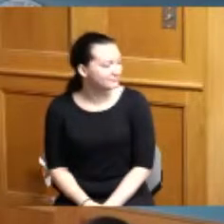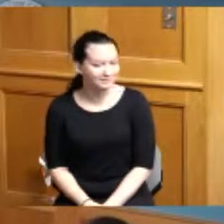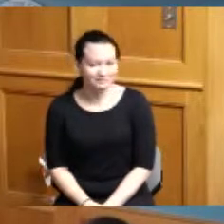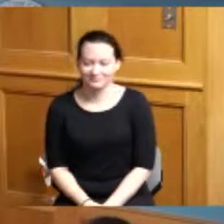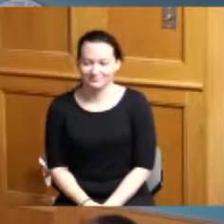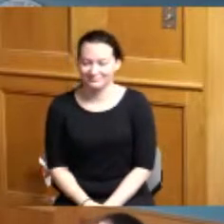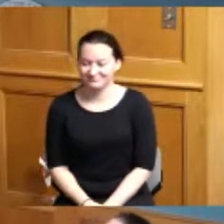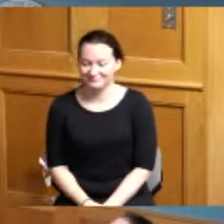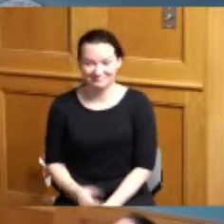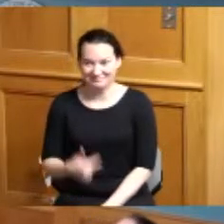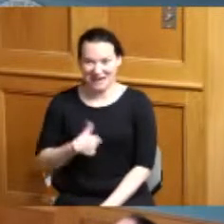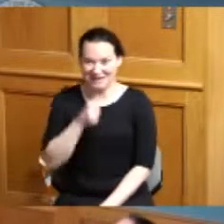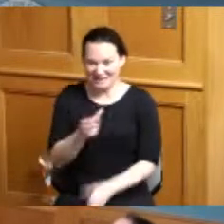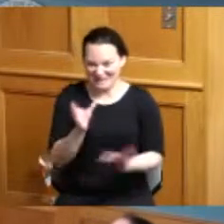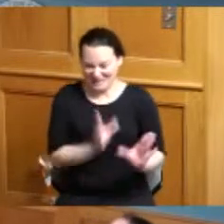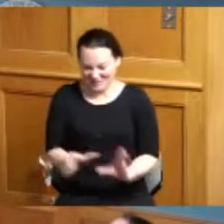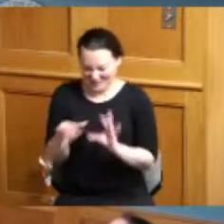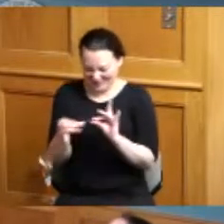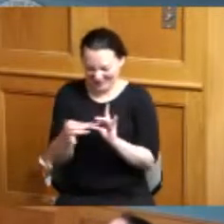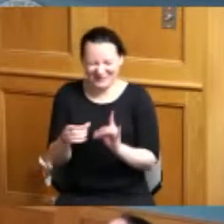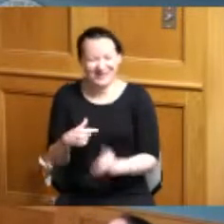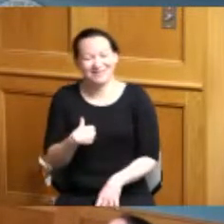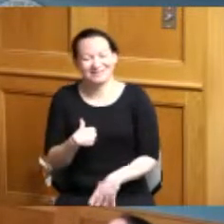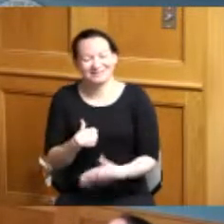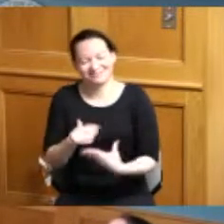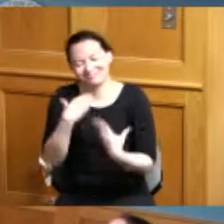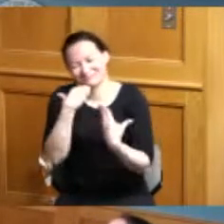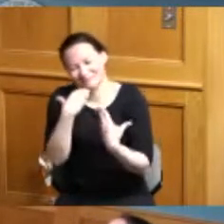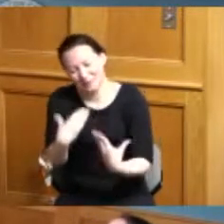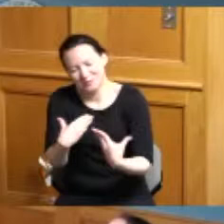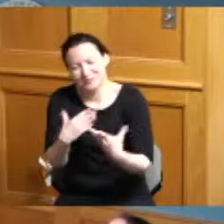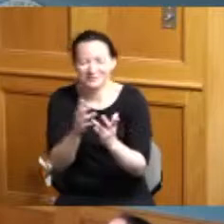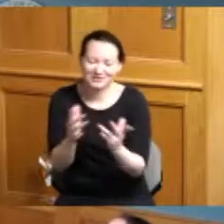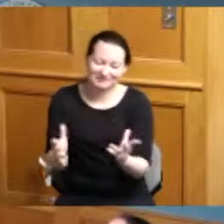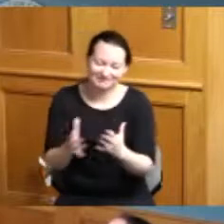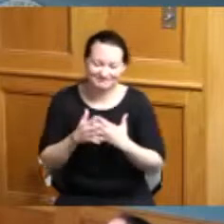I wasn't prepared to say anything but I do just want to say thank you so much this is a really